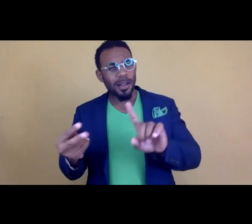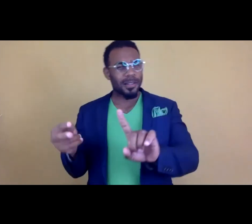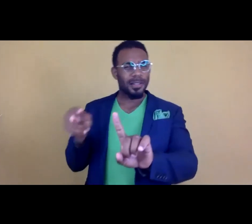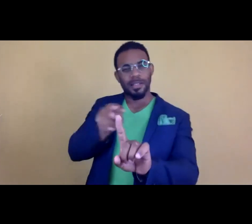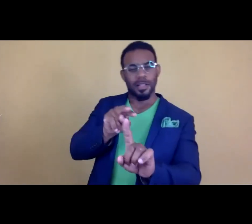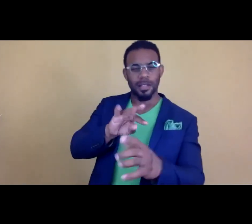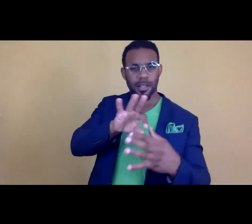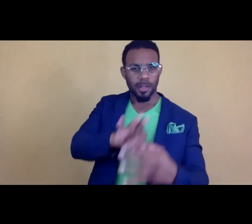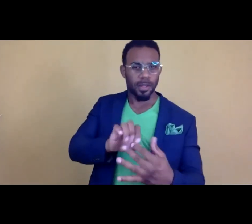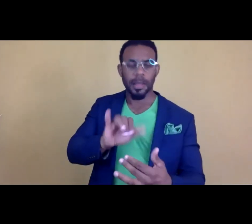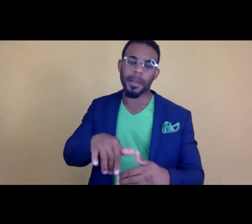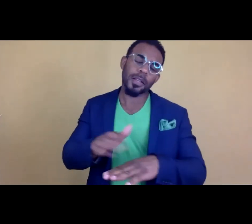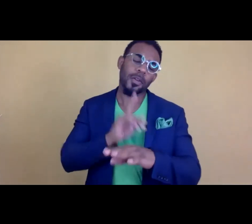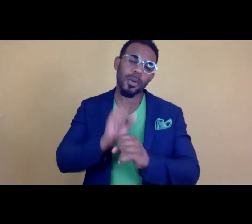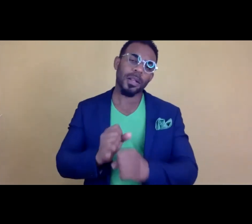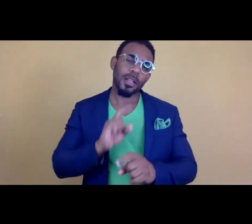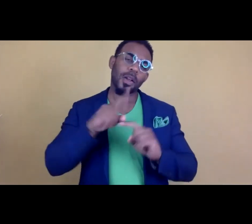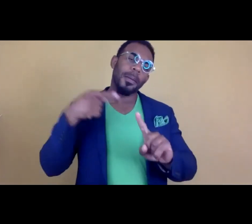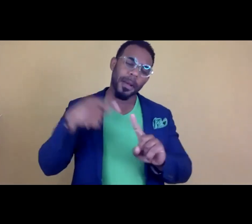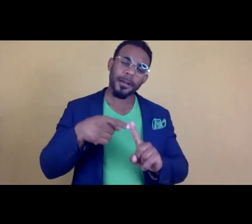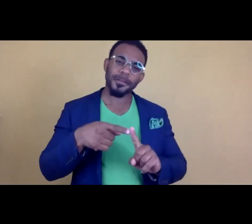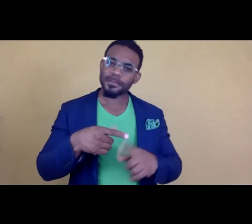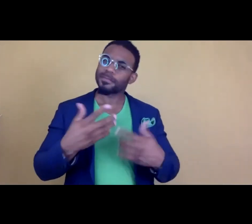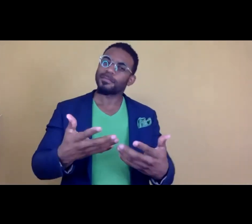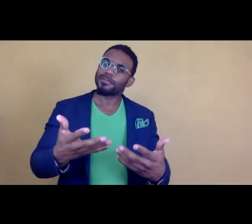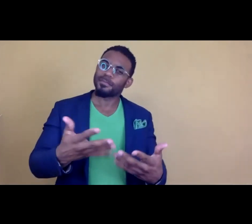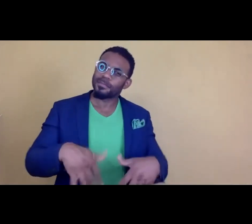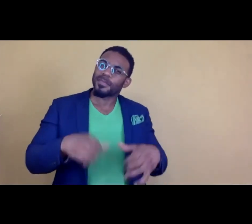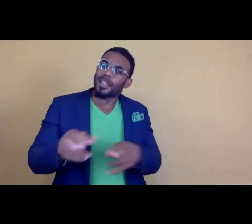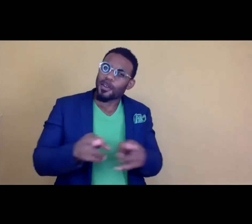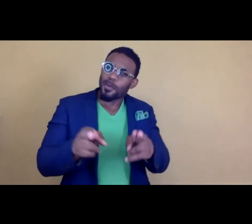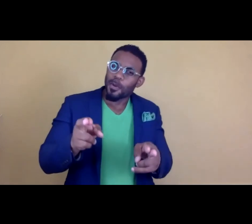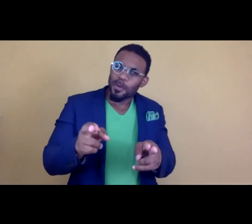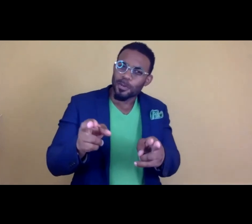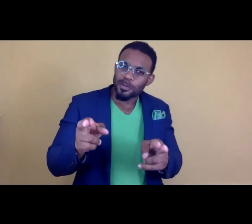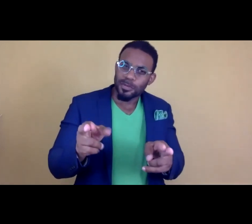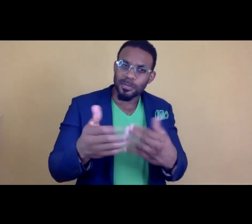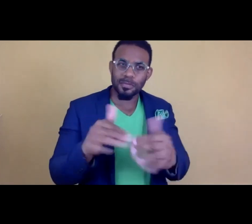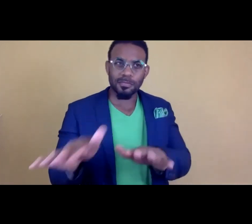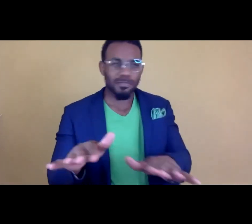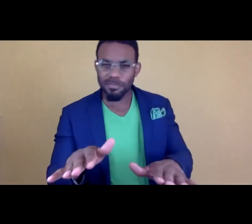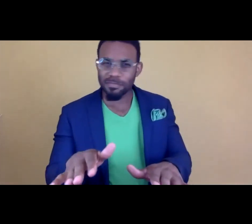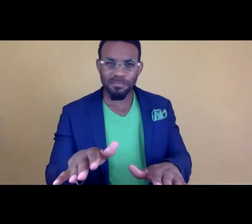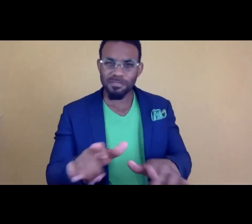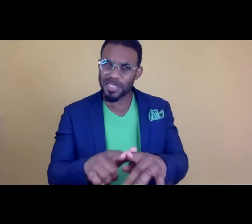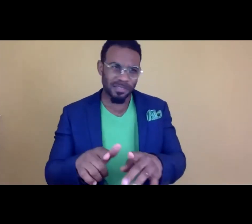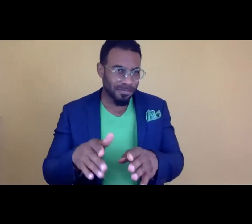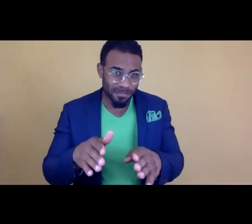But the song really talks about you know, taking the road less traveled and being someone that is different from other people.